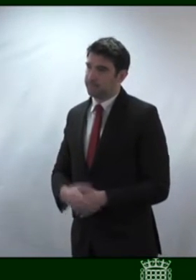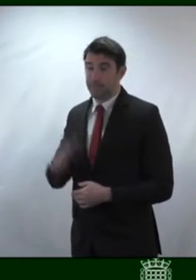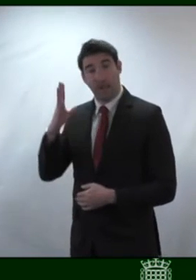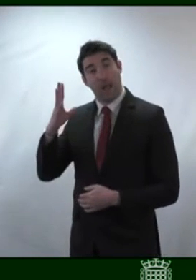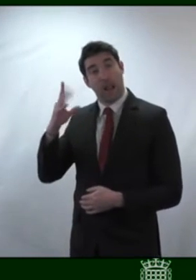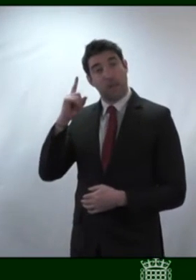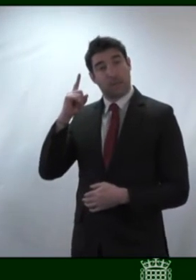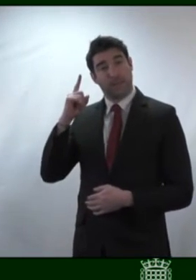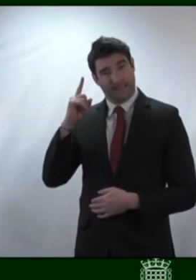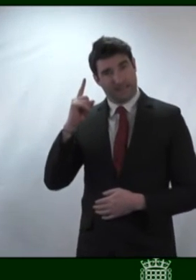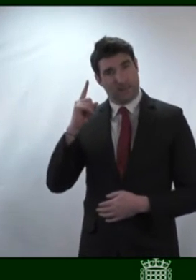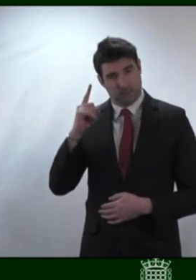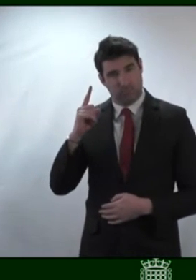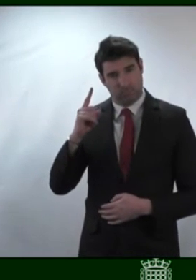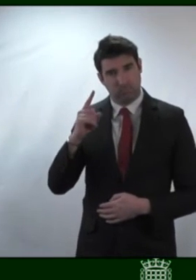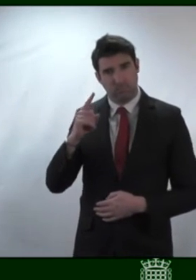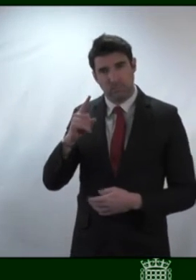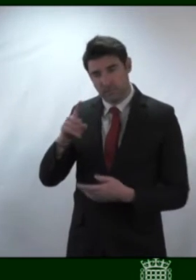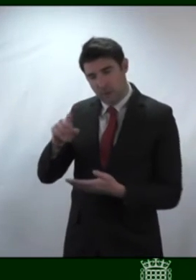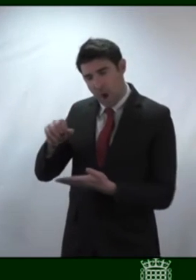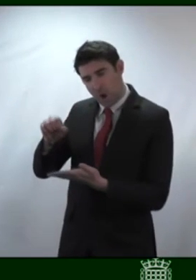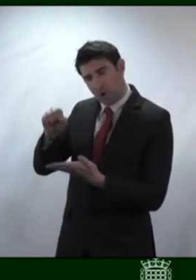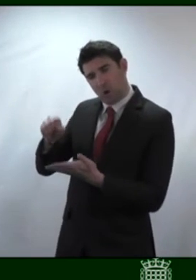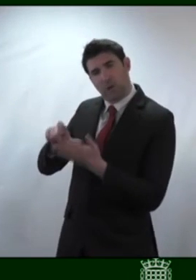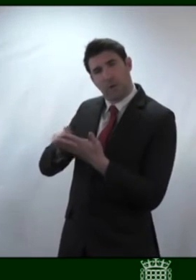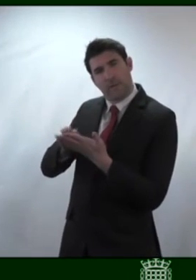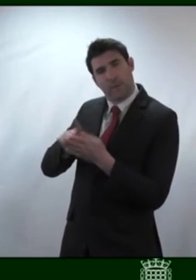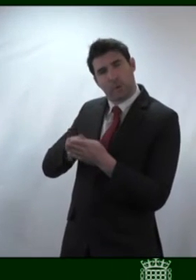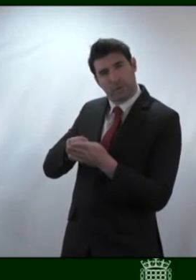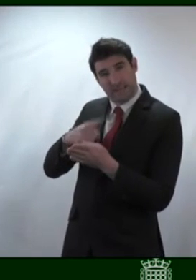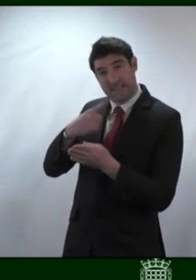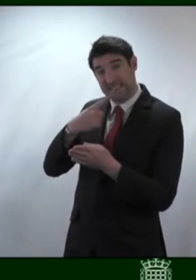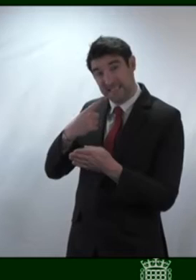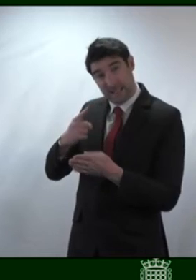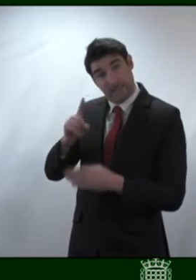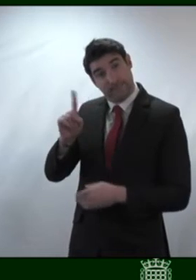the “best of both worlds” as a result of the talks with the European Union. For that to be true,